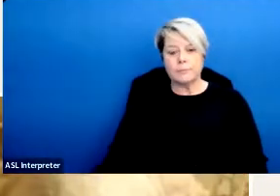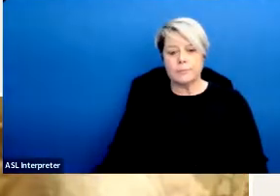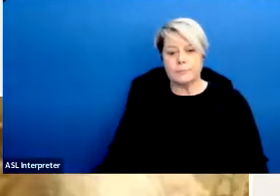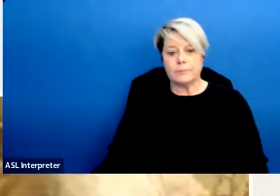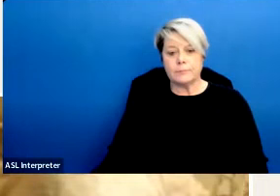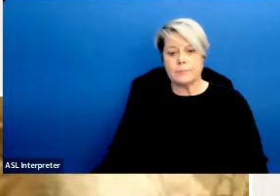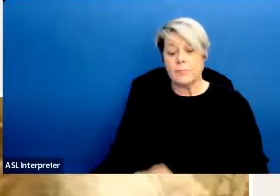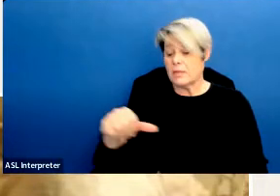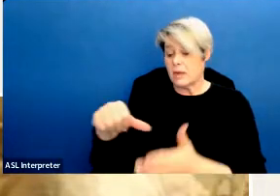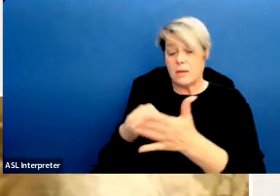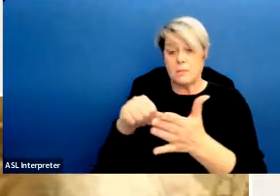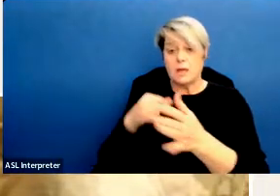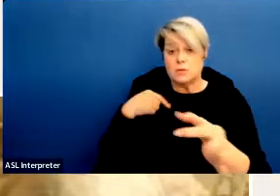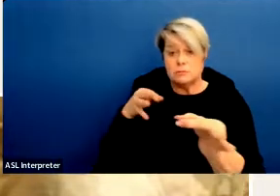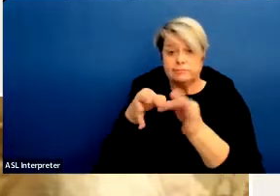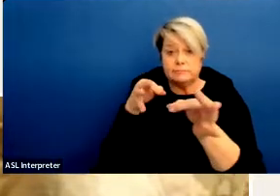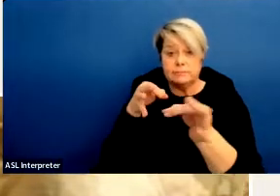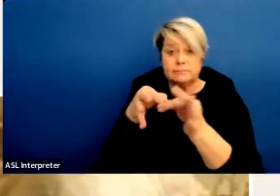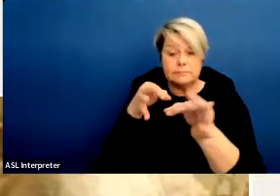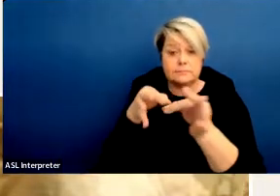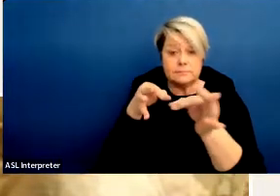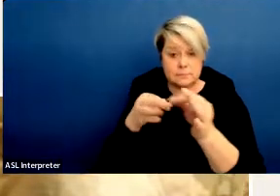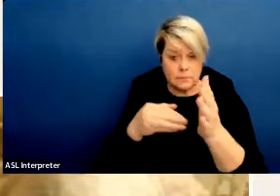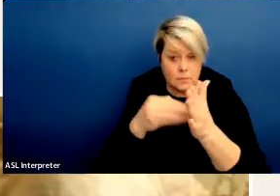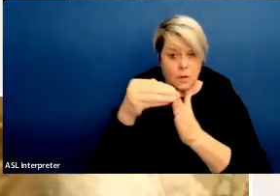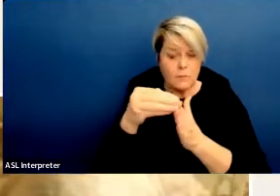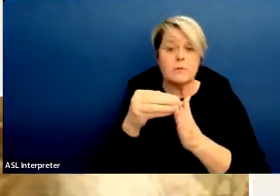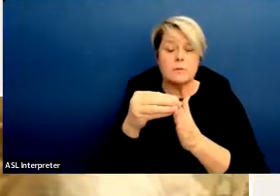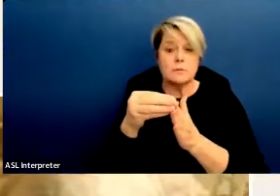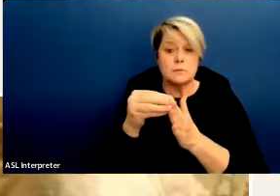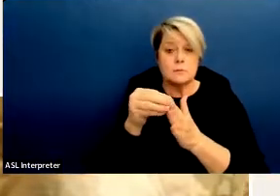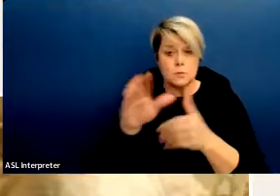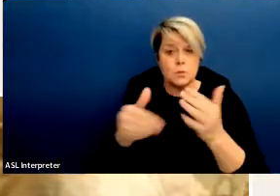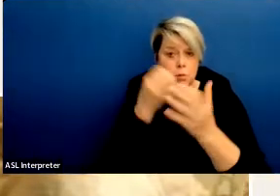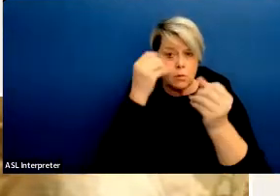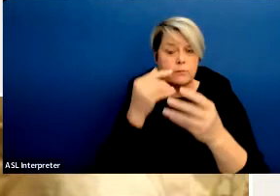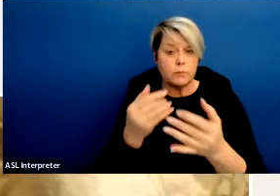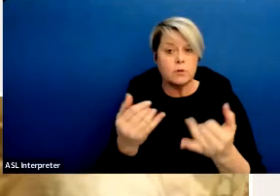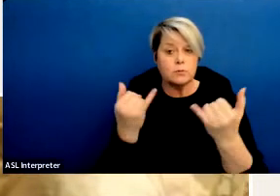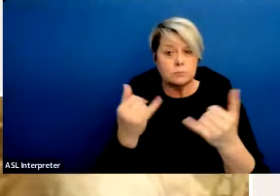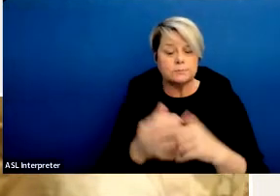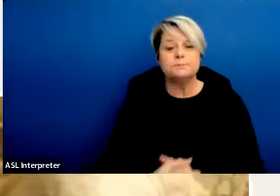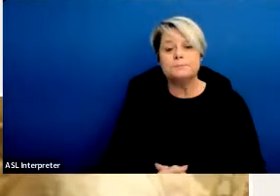and food security and such. I update the page regularly with information as